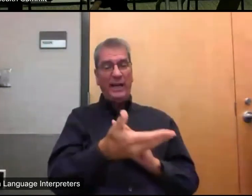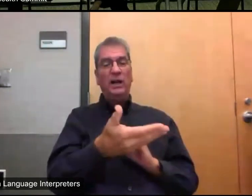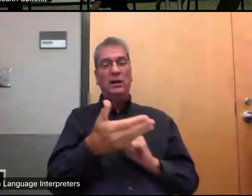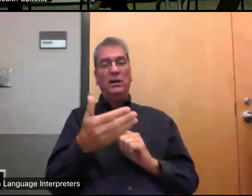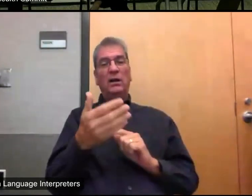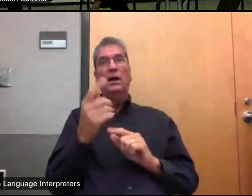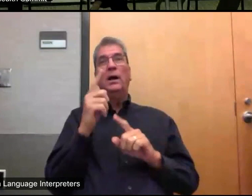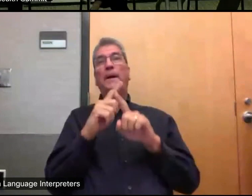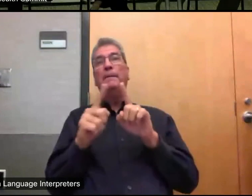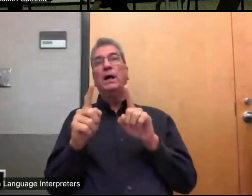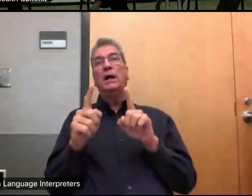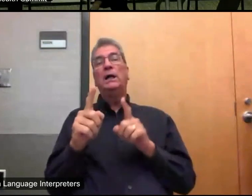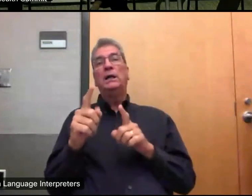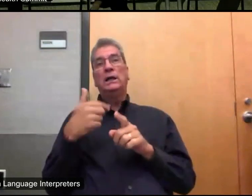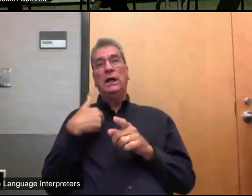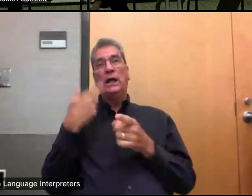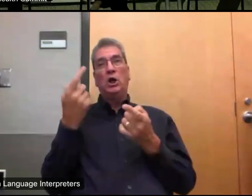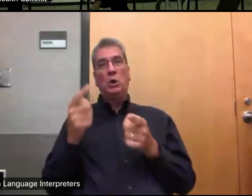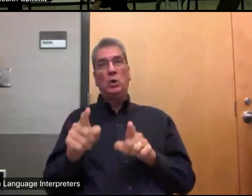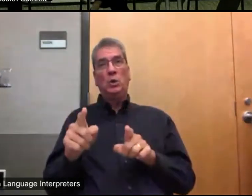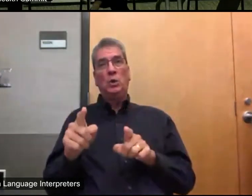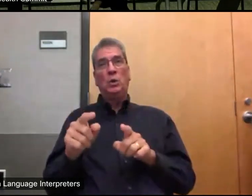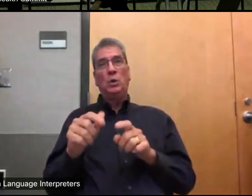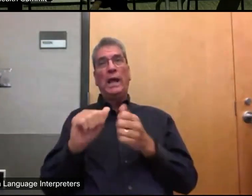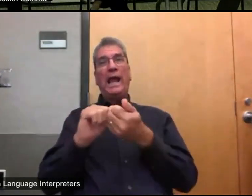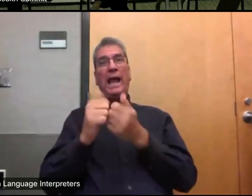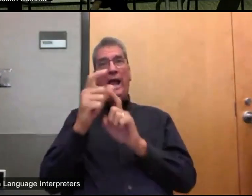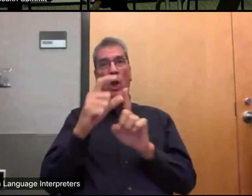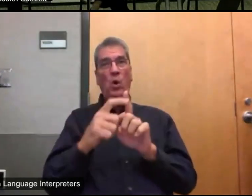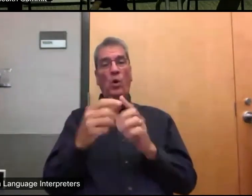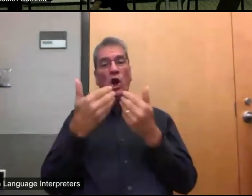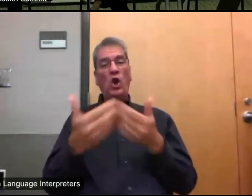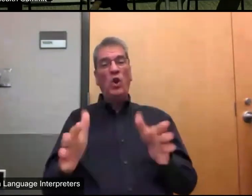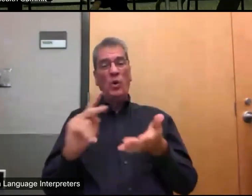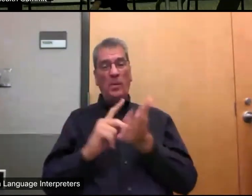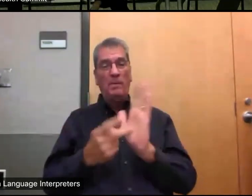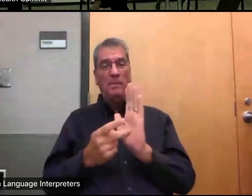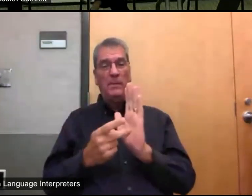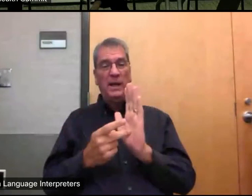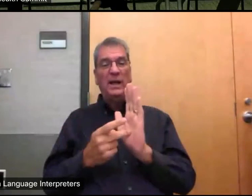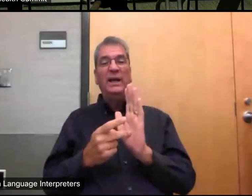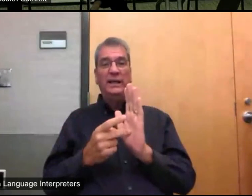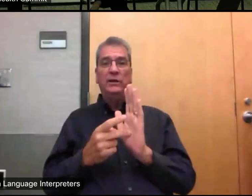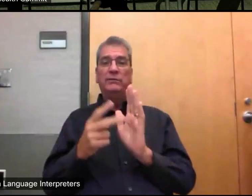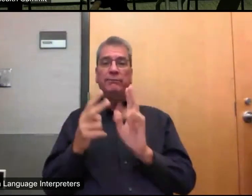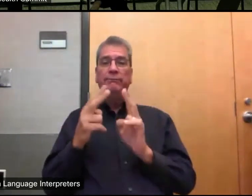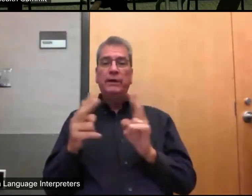note about. How words can lose meaning, I think is really valuable I don't know if this is technically possible at the state level, but I think it'd